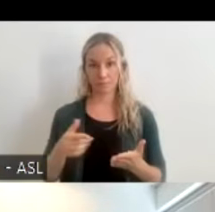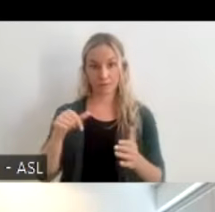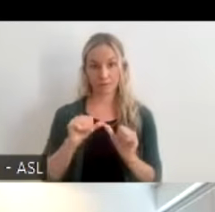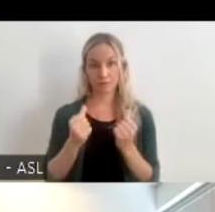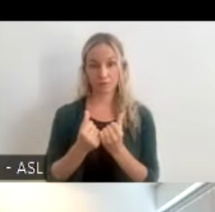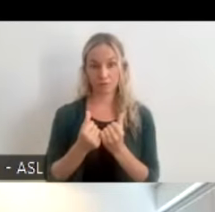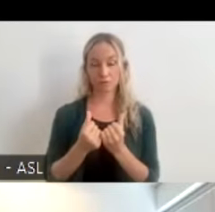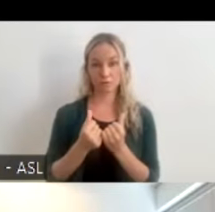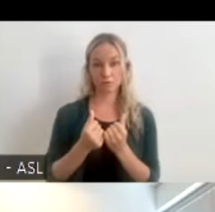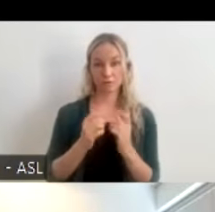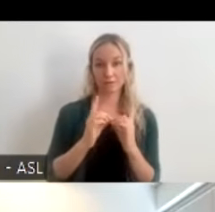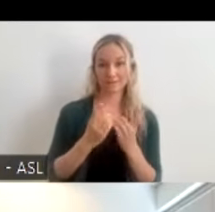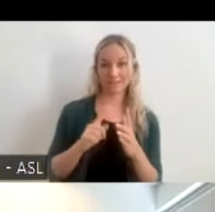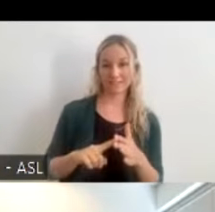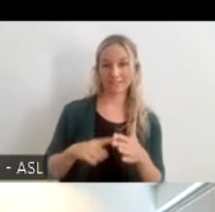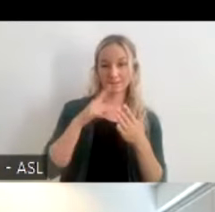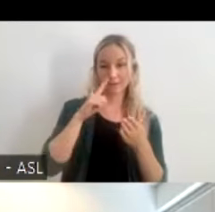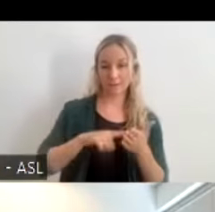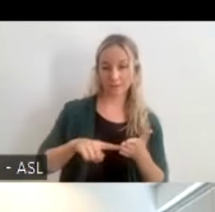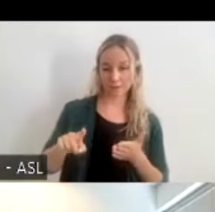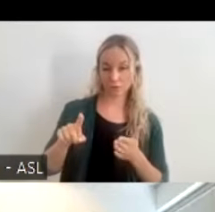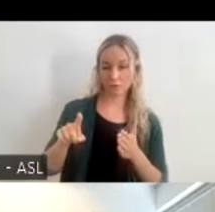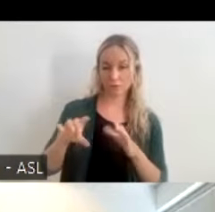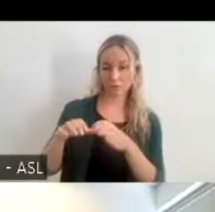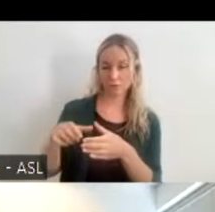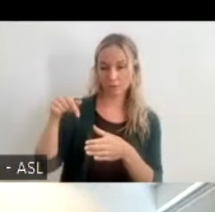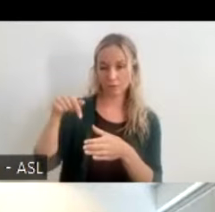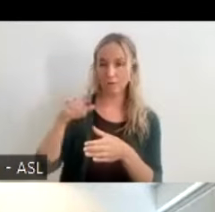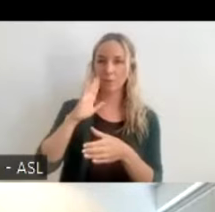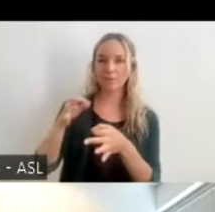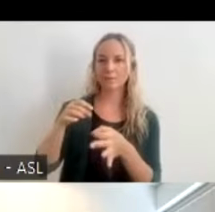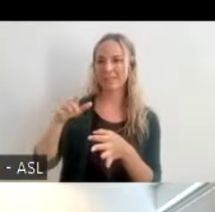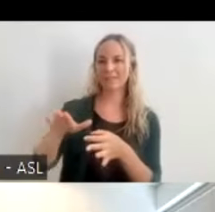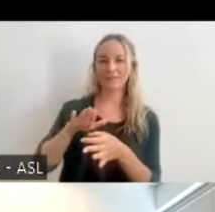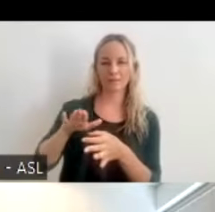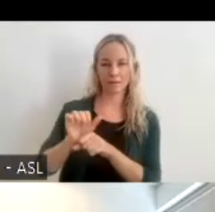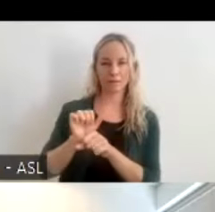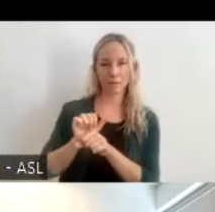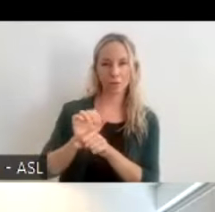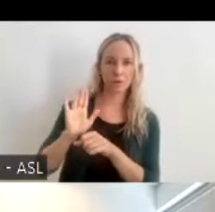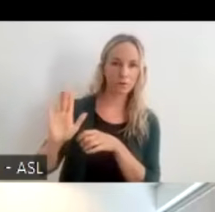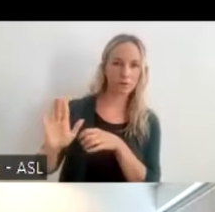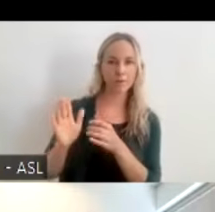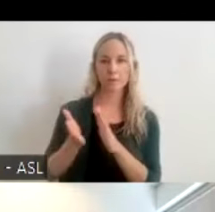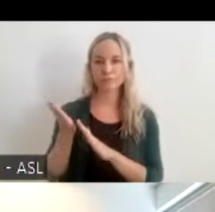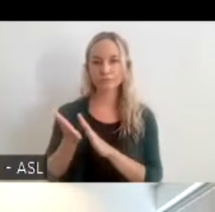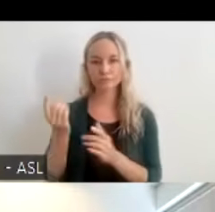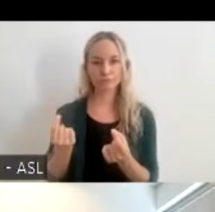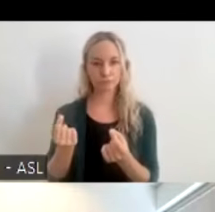and some of the campaigns that have been undertaken by that unit, And also, lastly, just how our agency enforces the